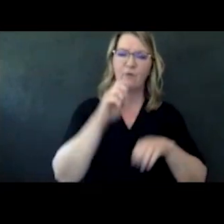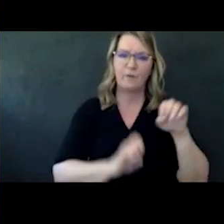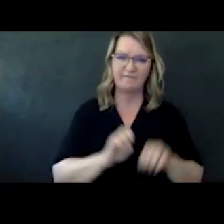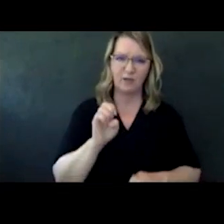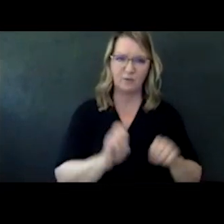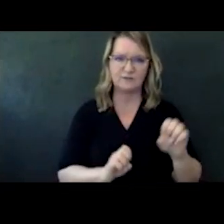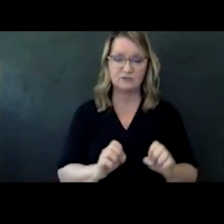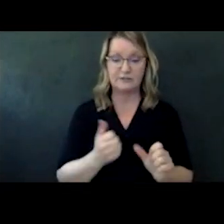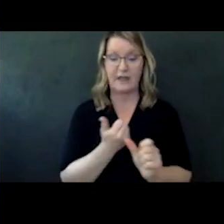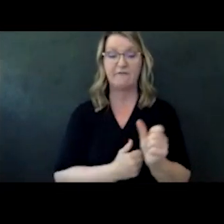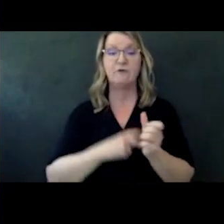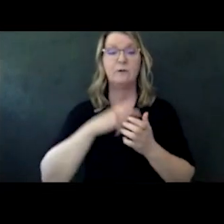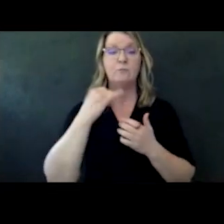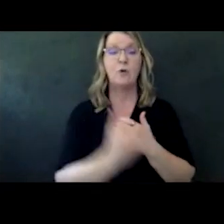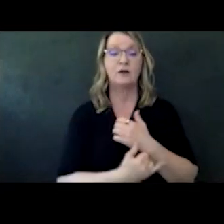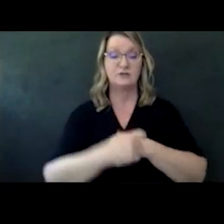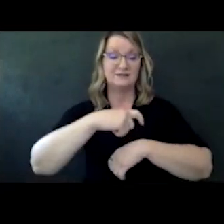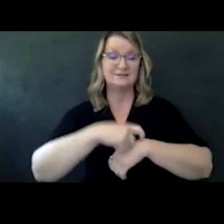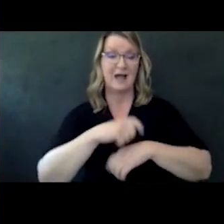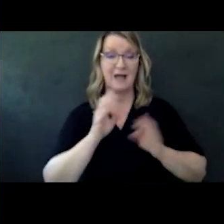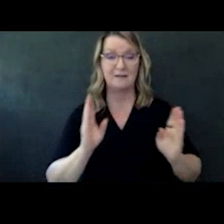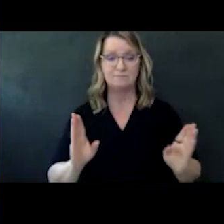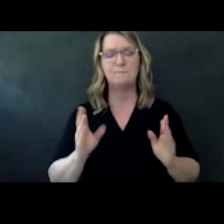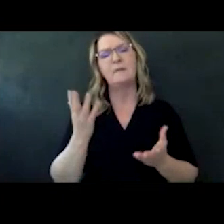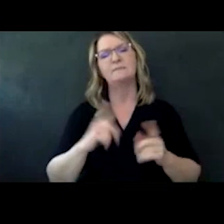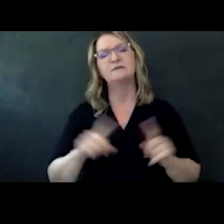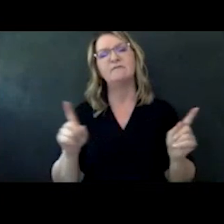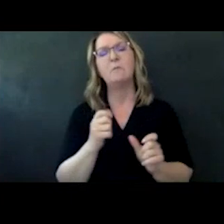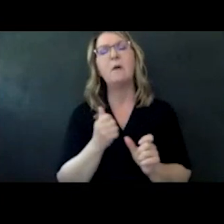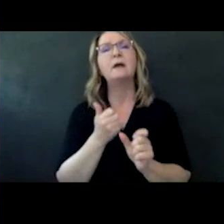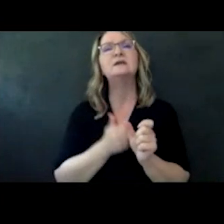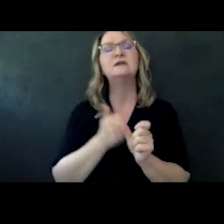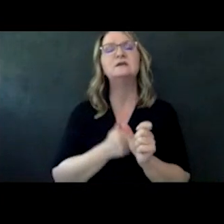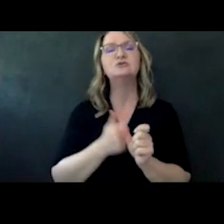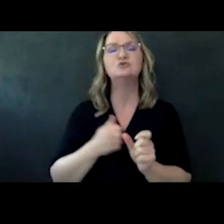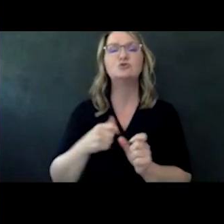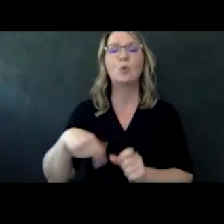every project, the time may be different, but quarterly is a good rule of thumb. You should